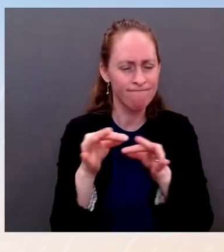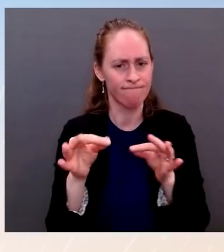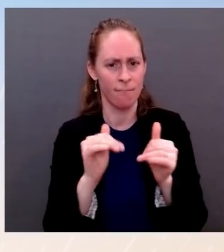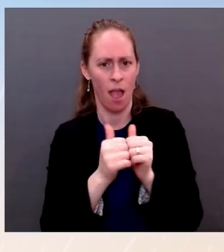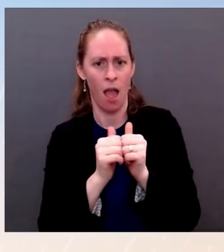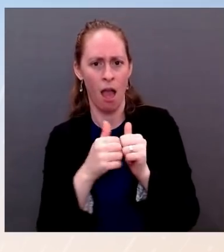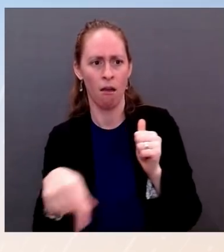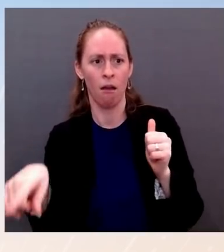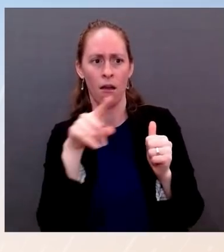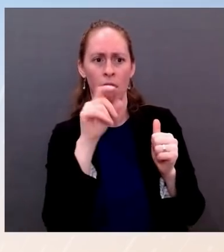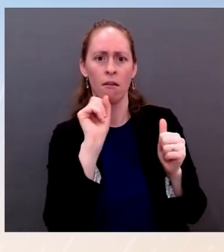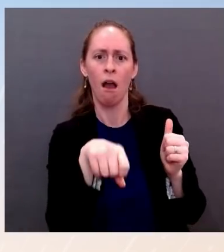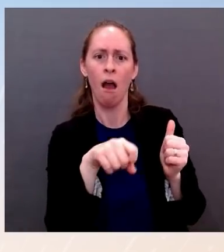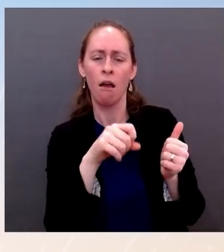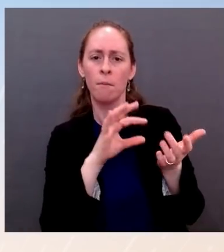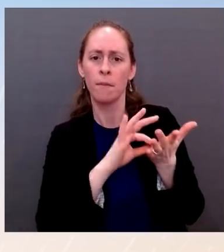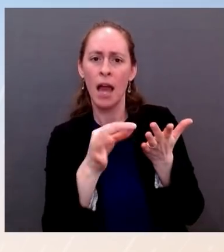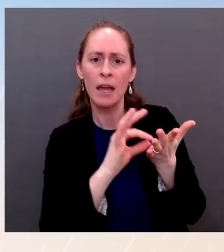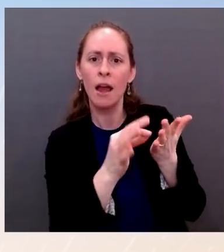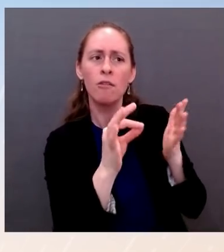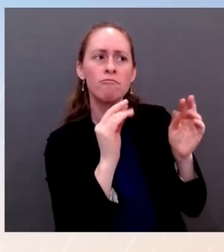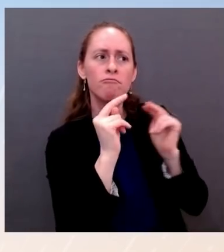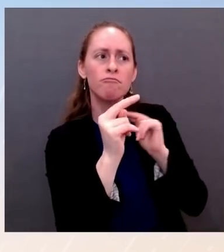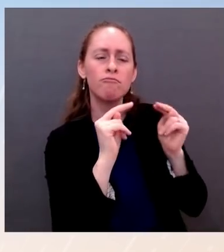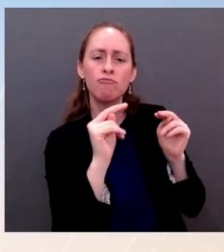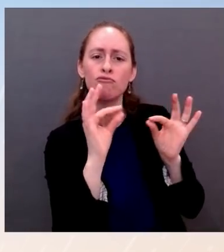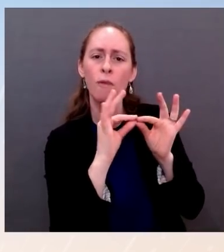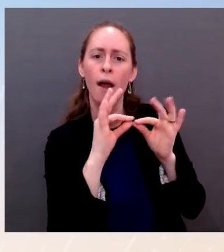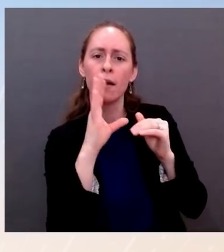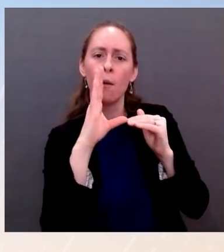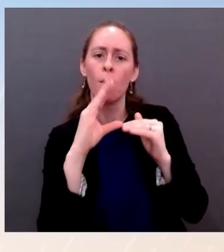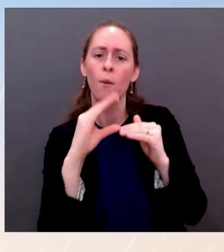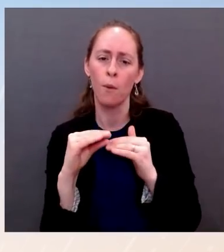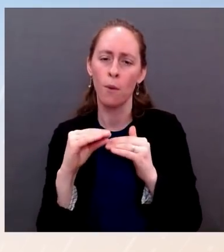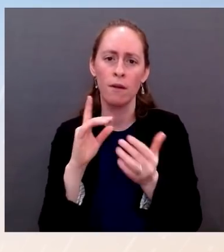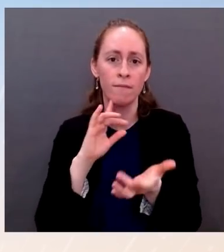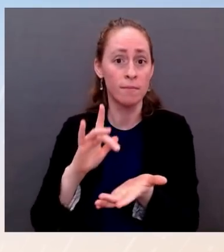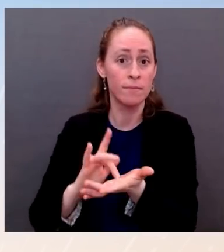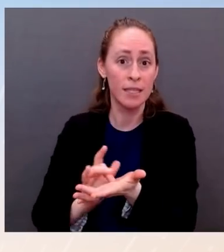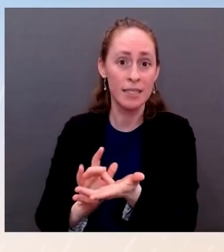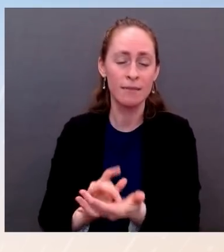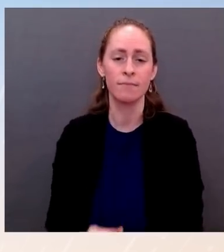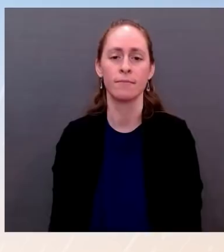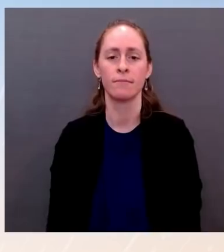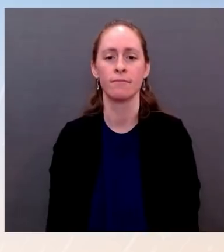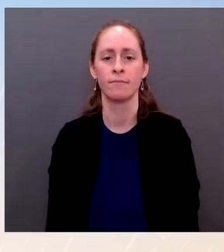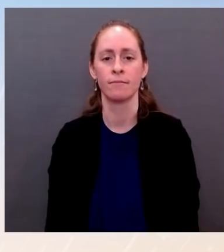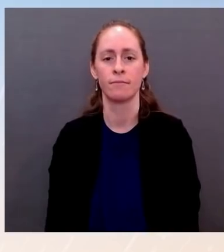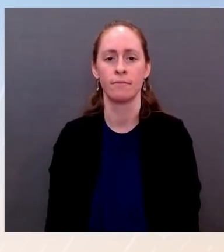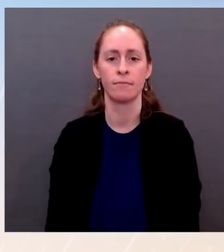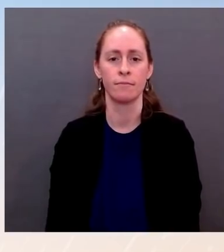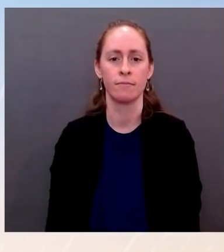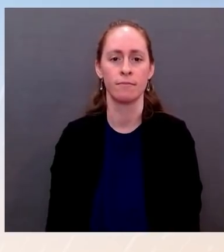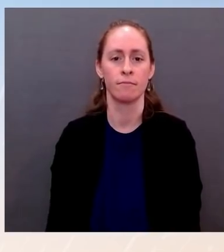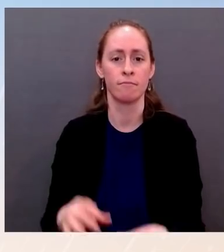that have been affecting inflation but also affecting families for many decades -- the cost of prescription drugs, the cost of child care --